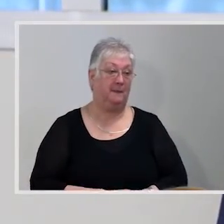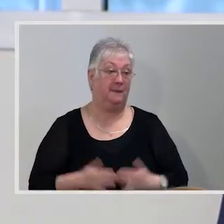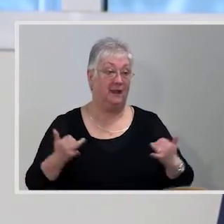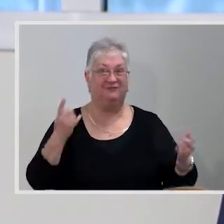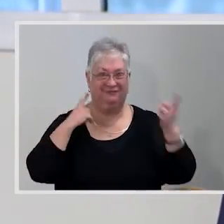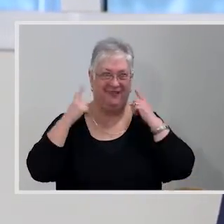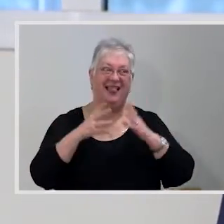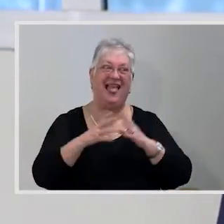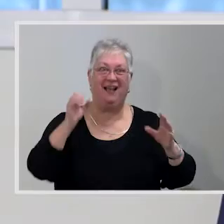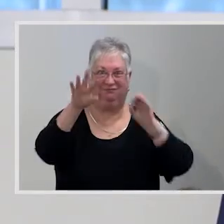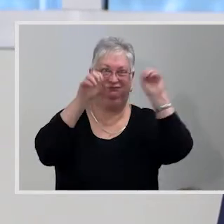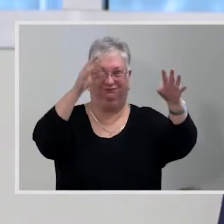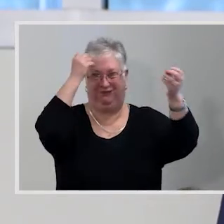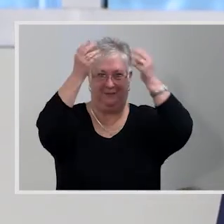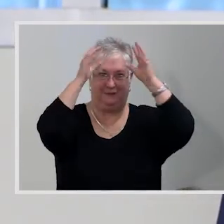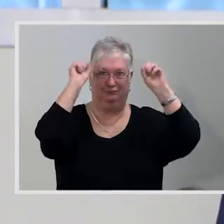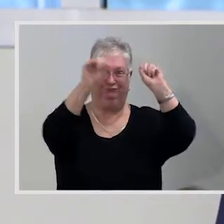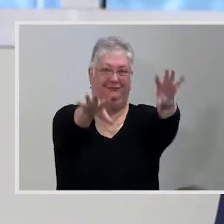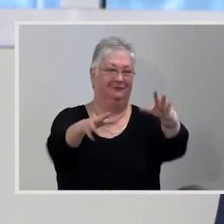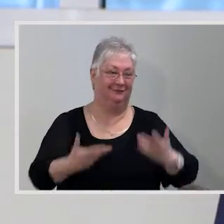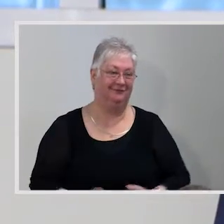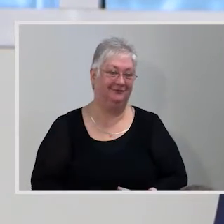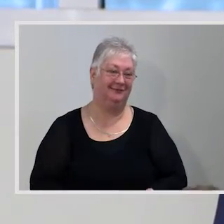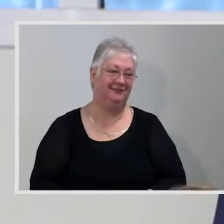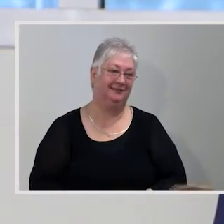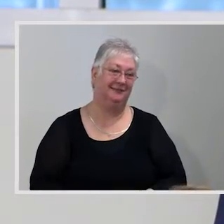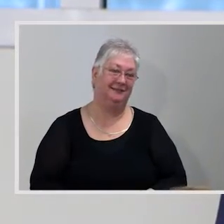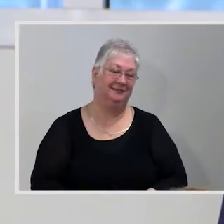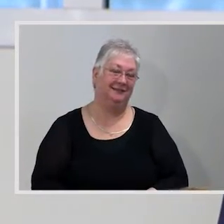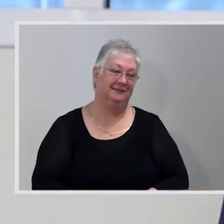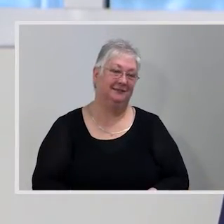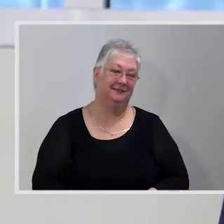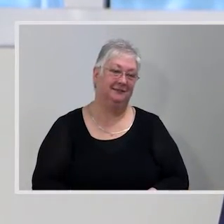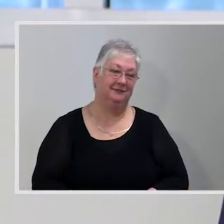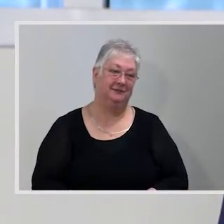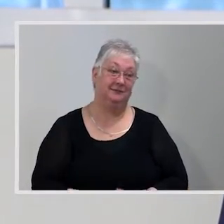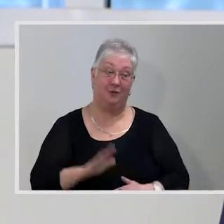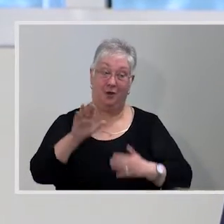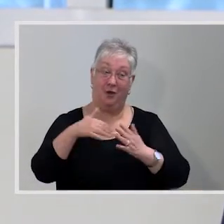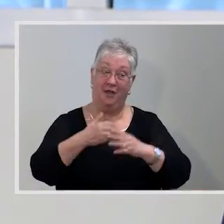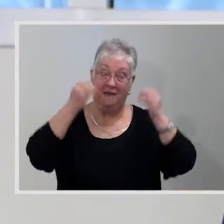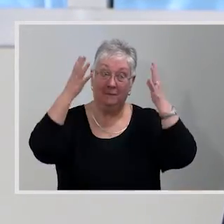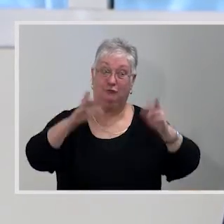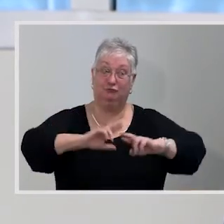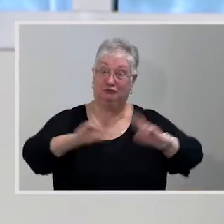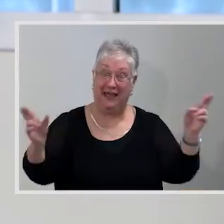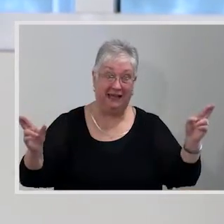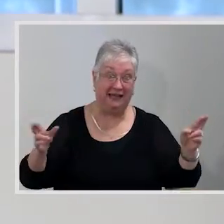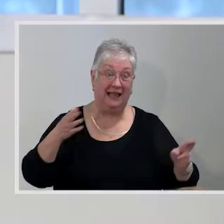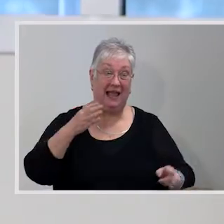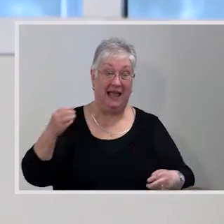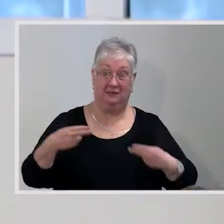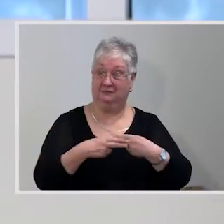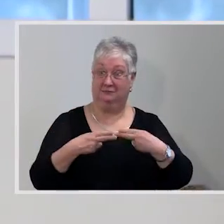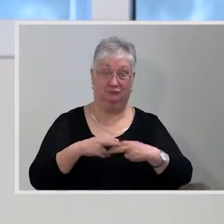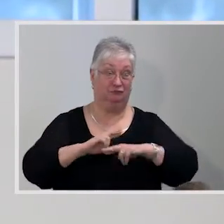INFORMATION THAT WAS JUST TOSSED OUT THERE AND THE POWERPOINT SLIDES IN FRONT OF YOU. SO YOU ARE WELCOME TO LOOK BACK AND USE THOSE AS A RESOURCE.